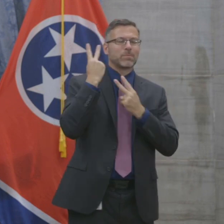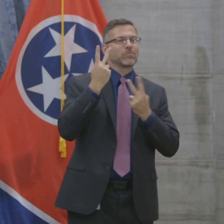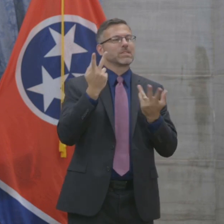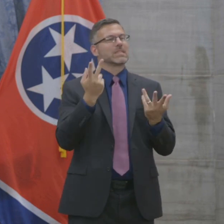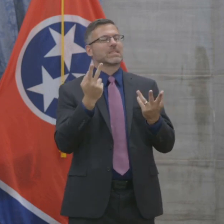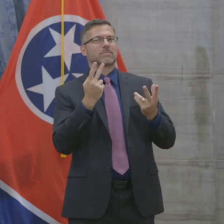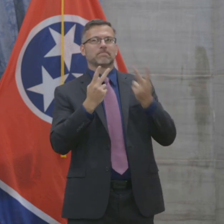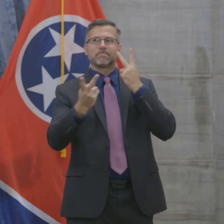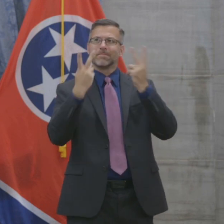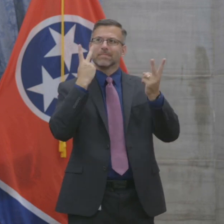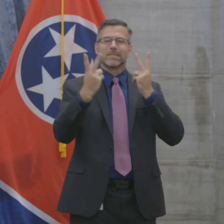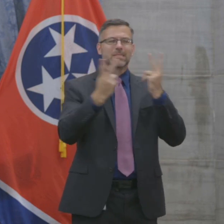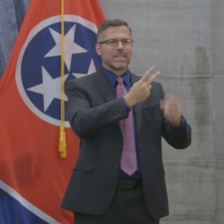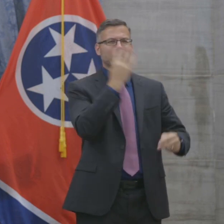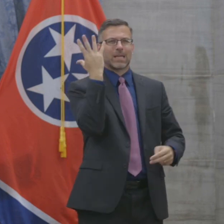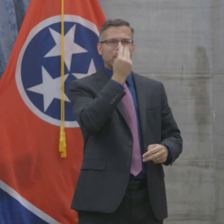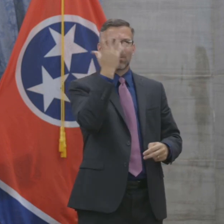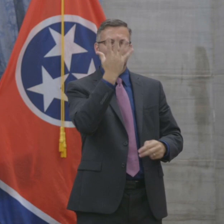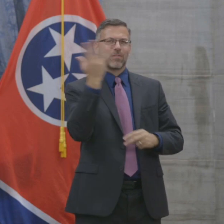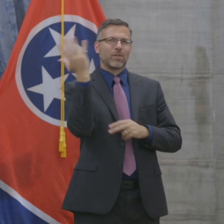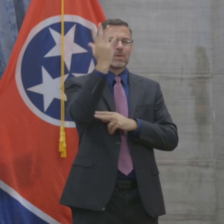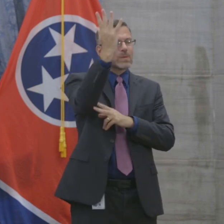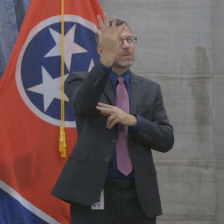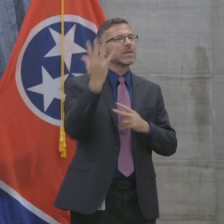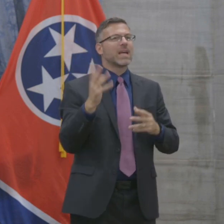Tennessee could see a 30 to 45% decline this year.